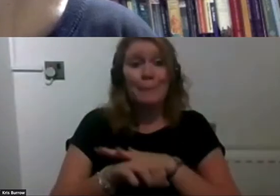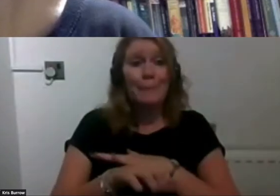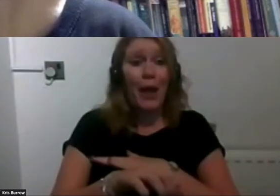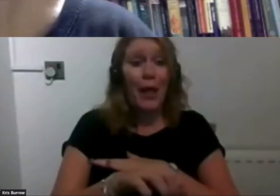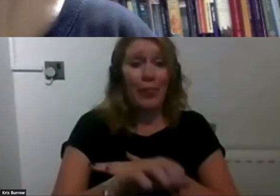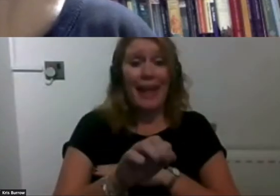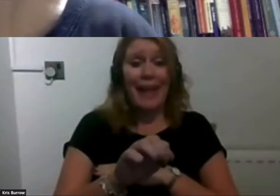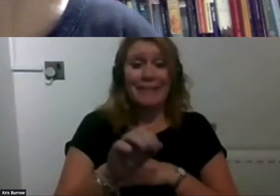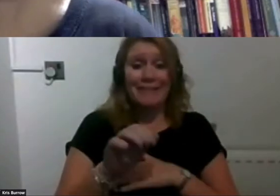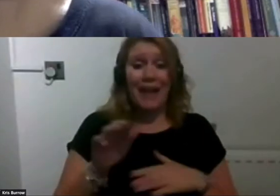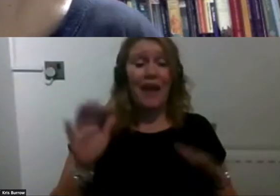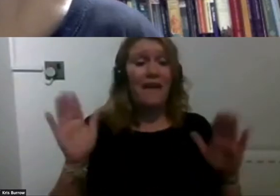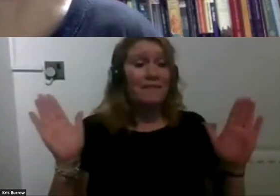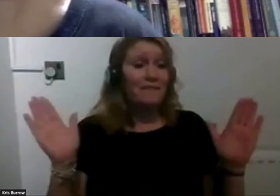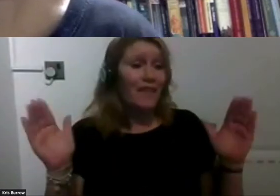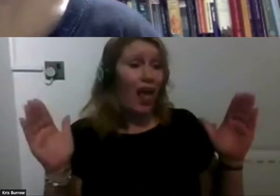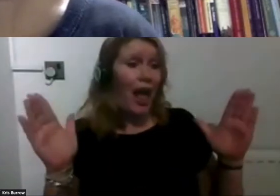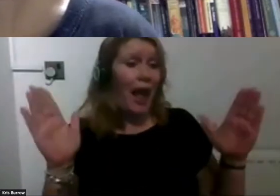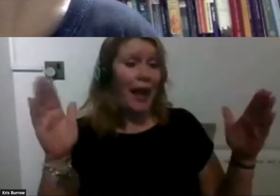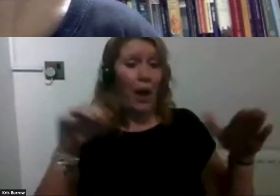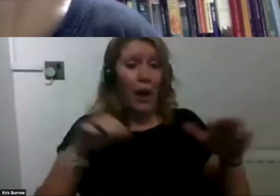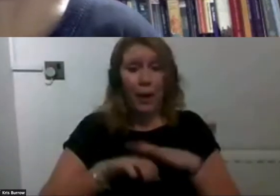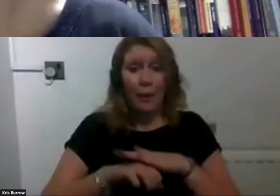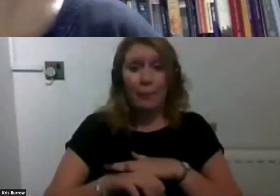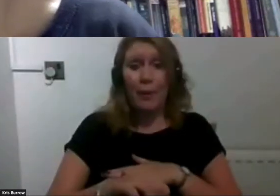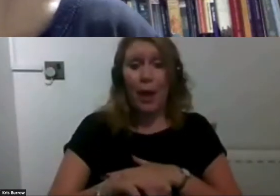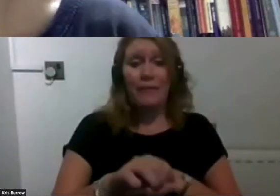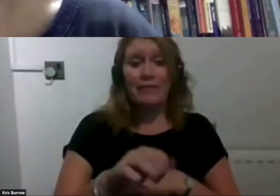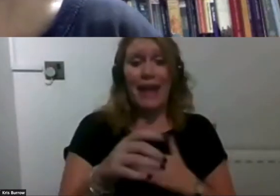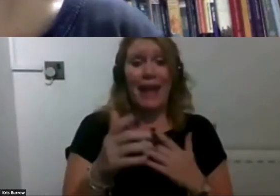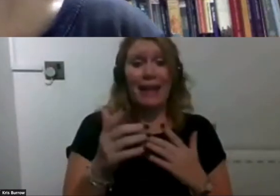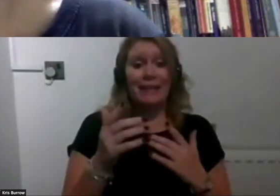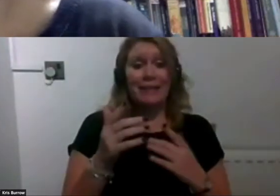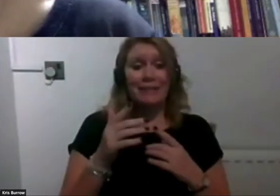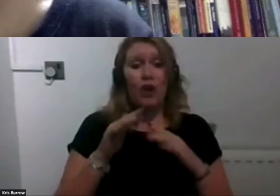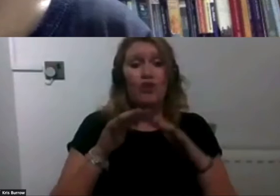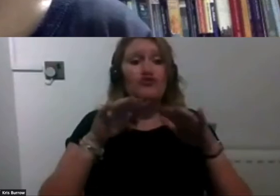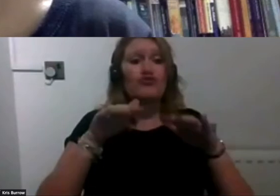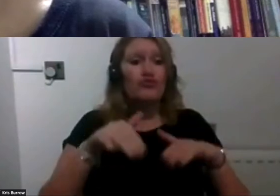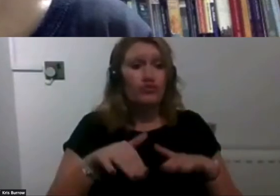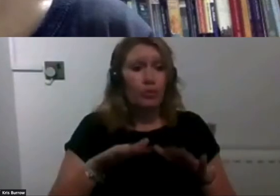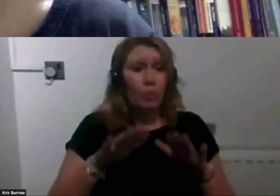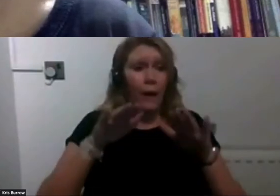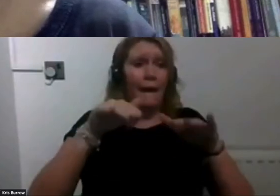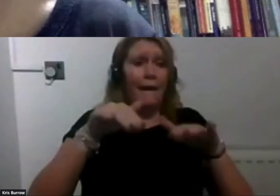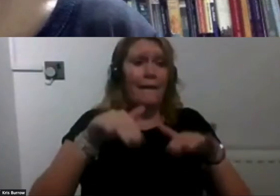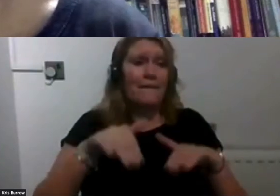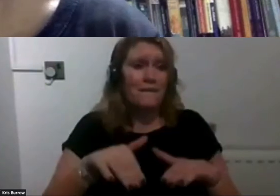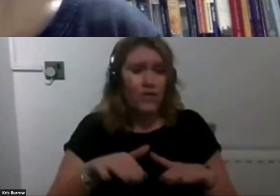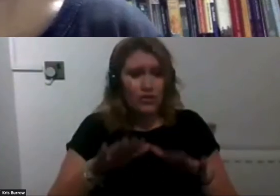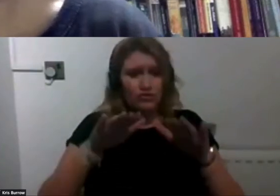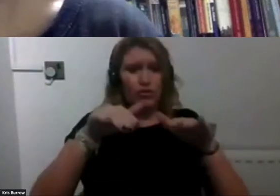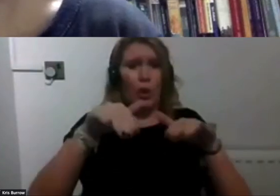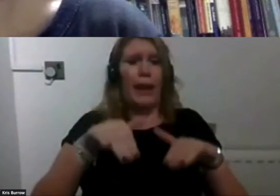Bright wings folding birthdays. Flying away birthdays.